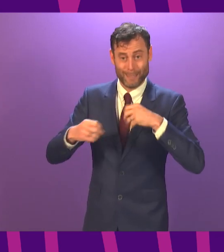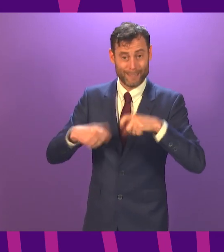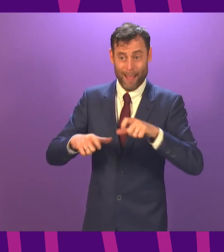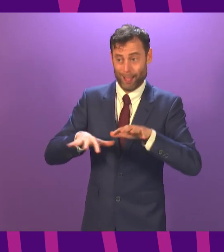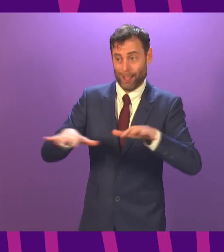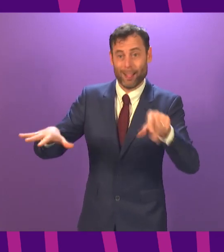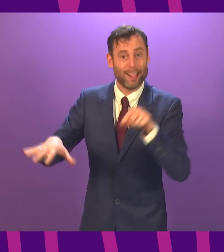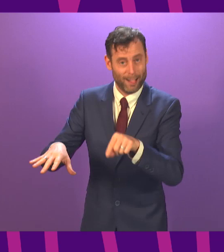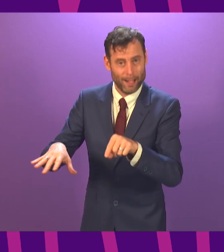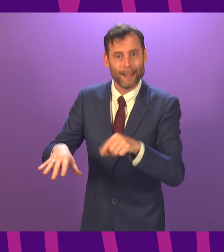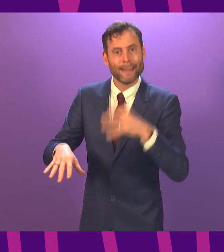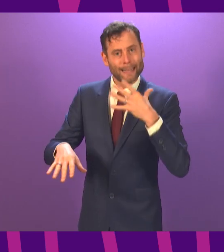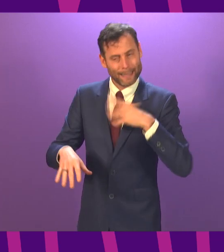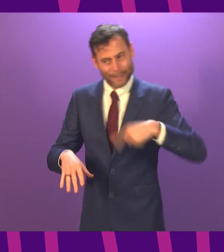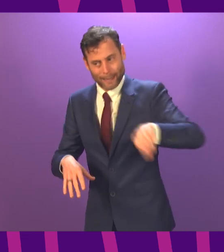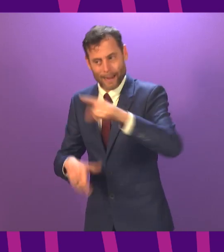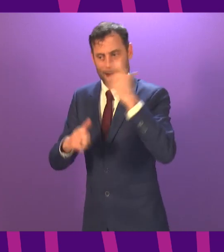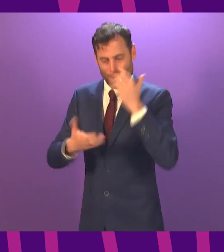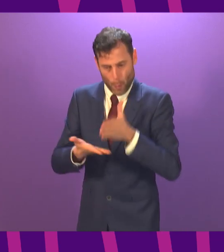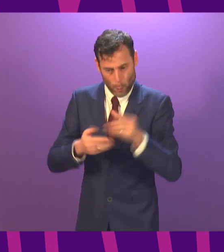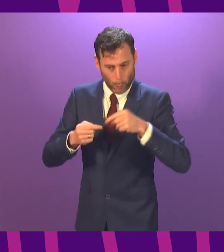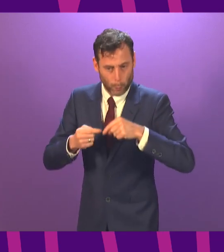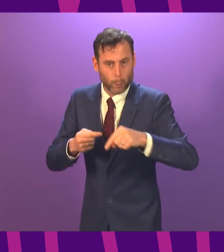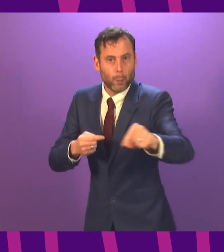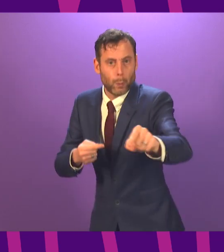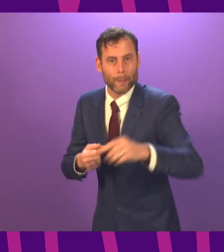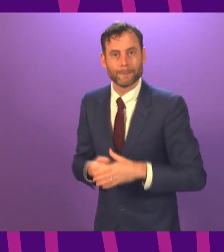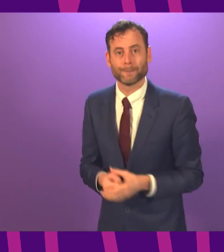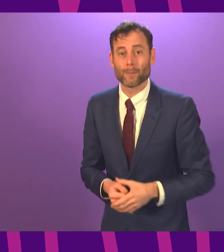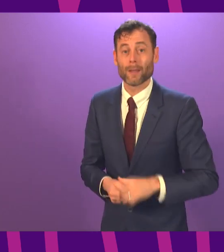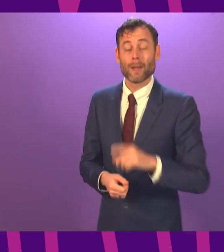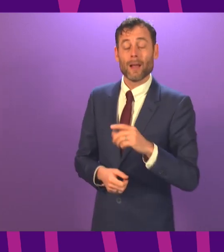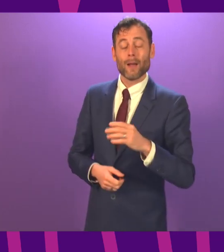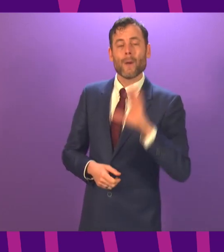as possible. That will be even more difficult than expected, given that the new variant